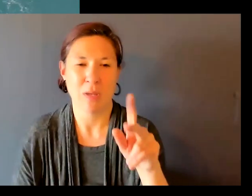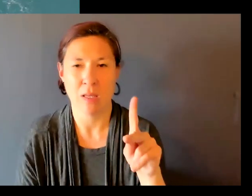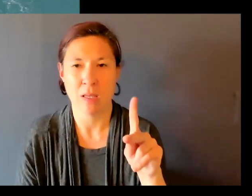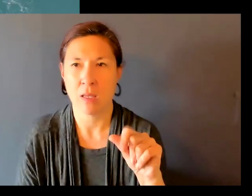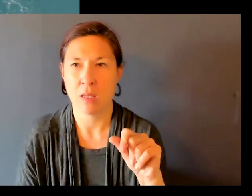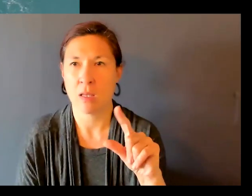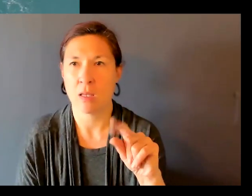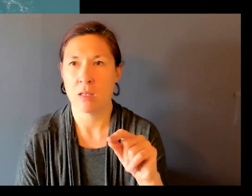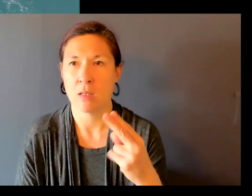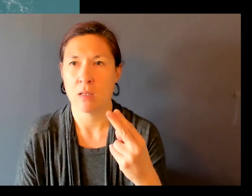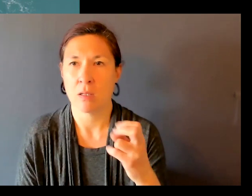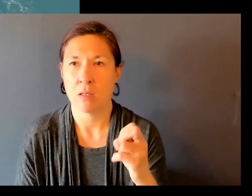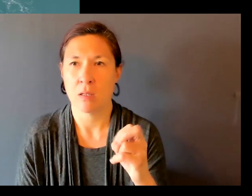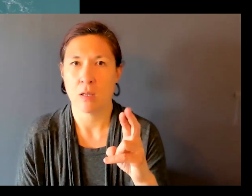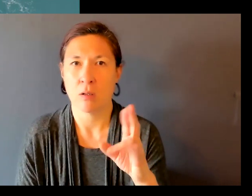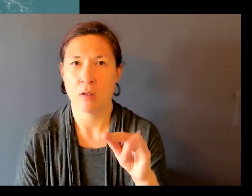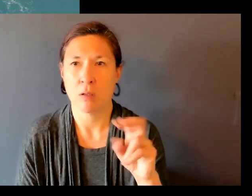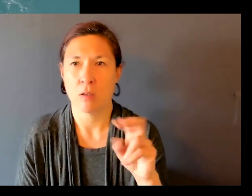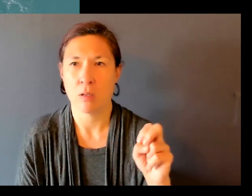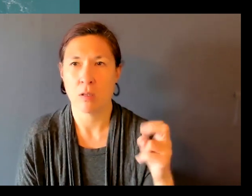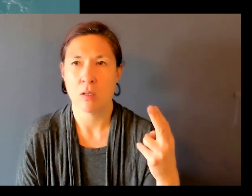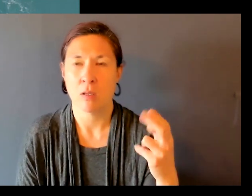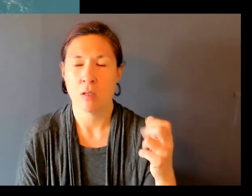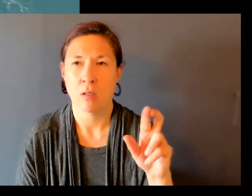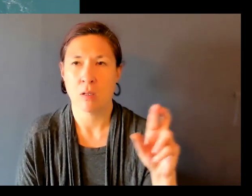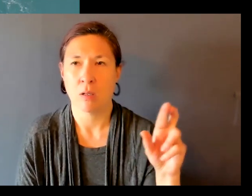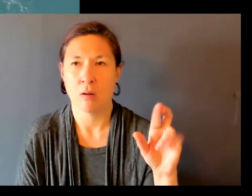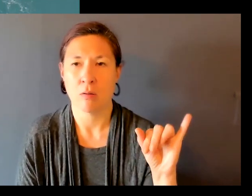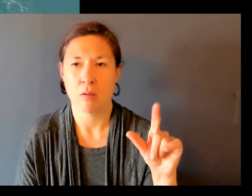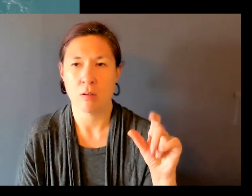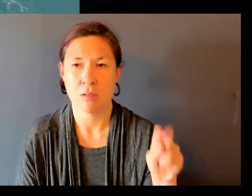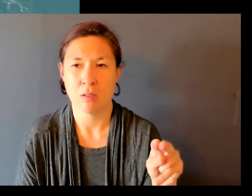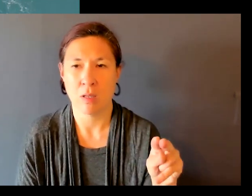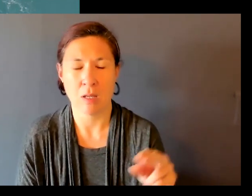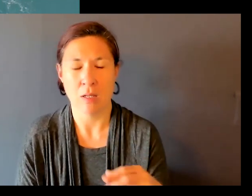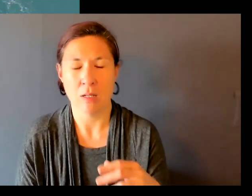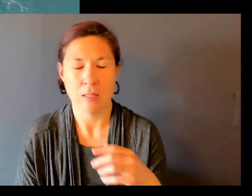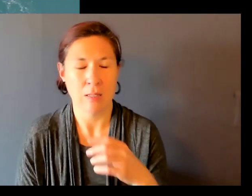on upper Cape Cod, and we should take advantage of these local endeavors that combine getting all these species to recover, to be restored, and recover as natural environment. And, ah, and I'll submit written comments to comment to speak on these matters further. Thank you.